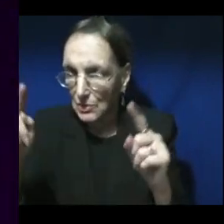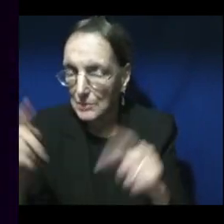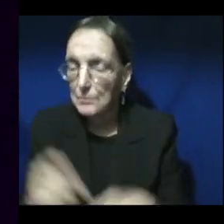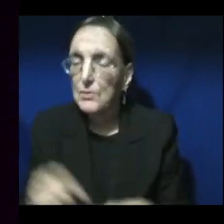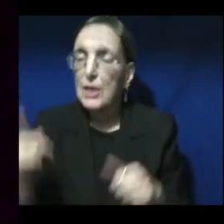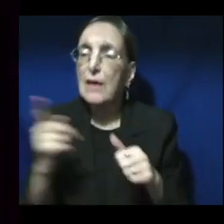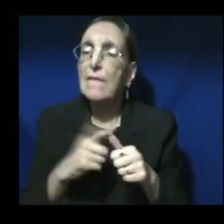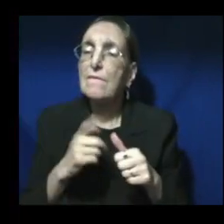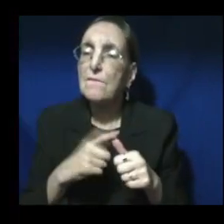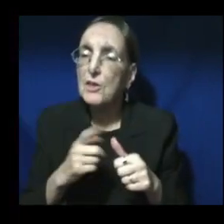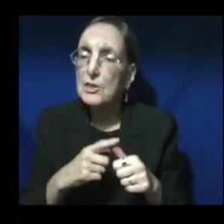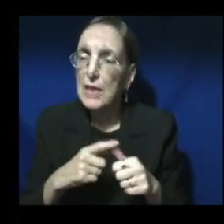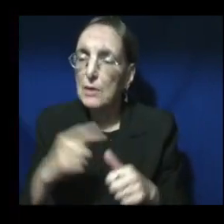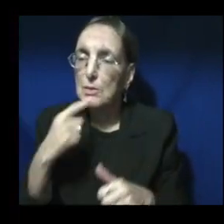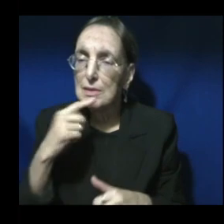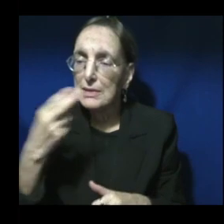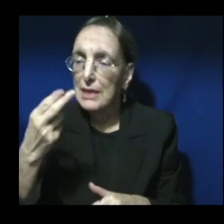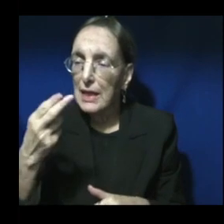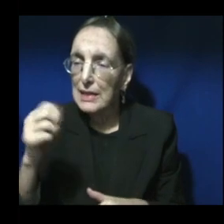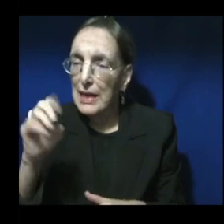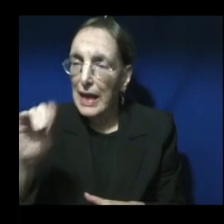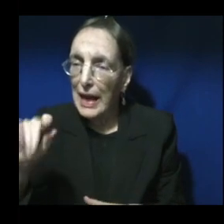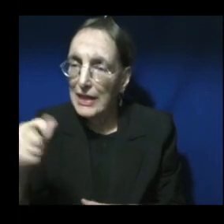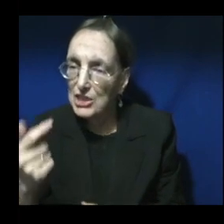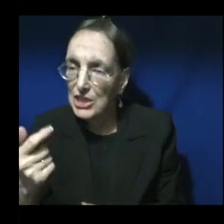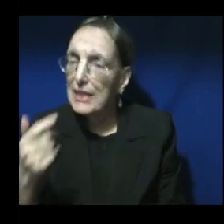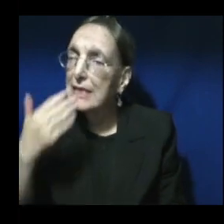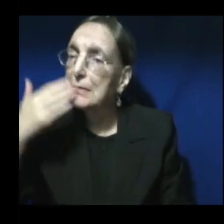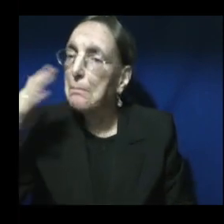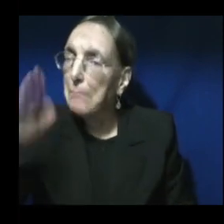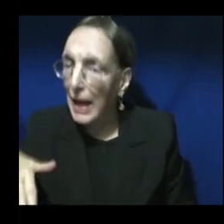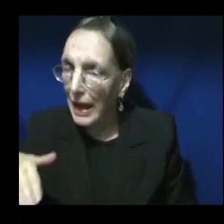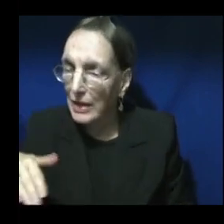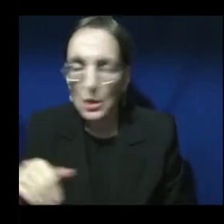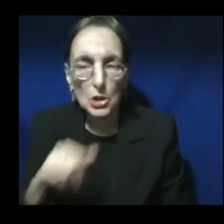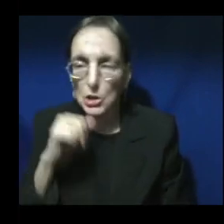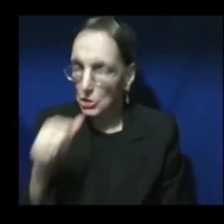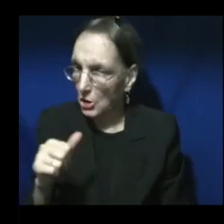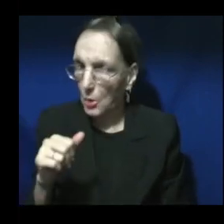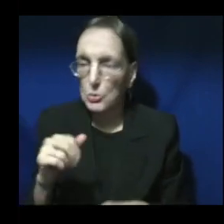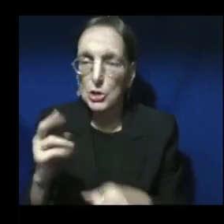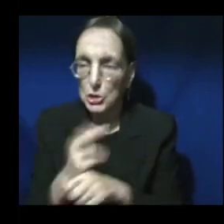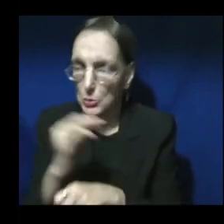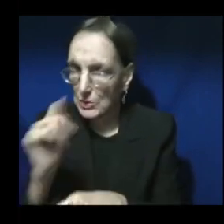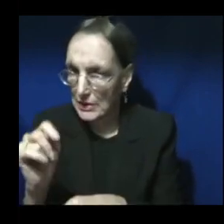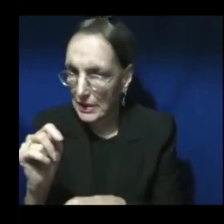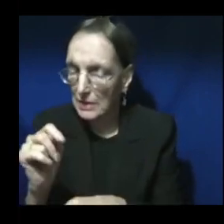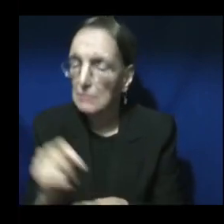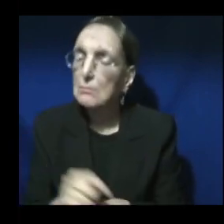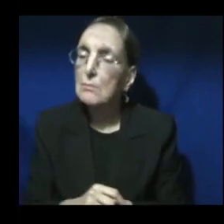ditch the hedges don’t hedge, right? Particularly if you want to persuade someone, don’t hedge,